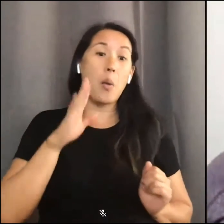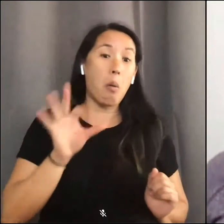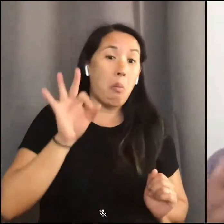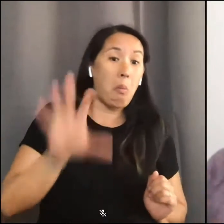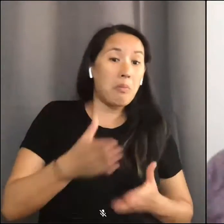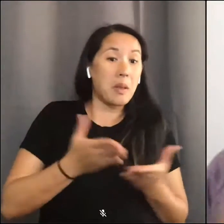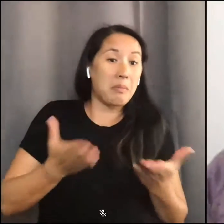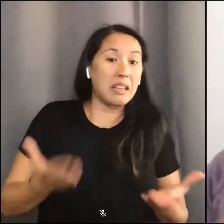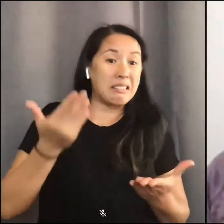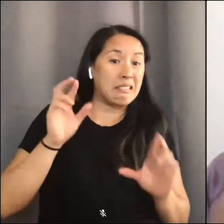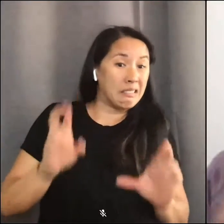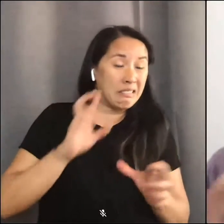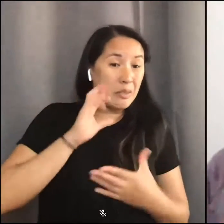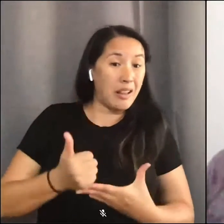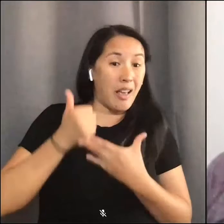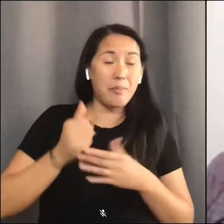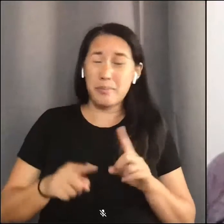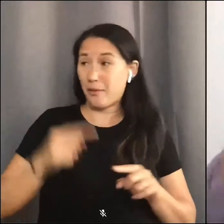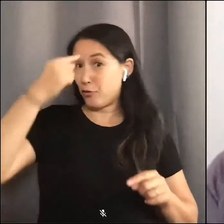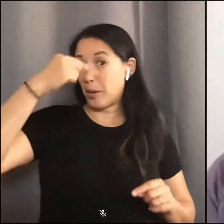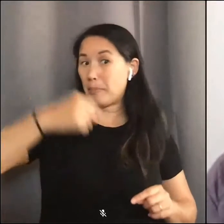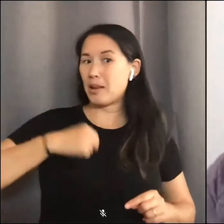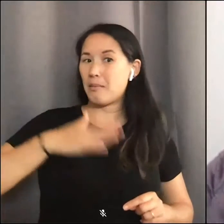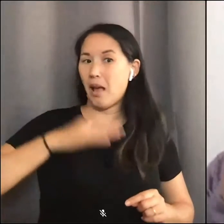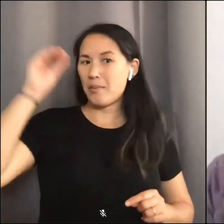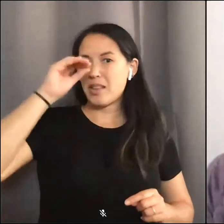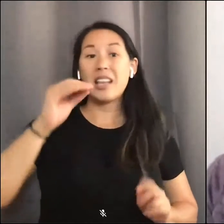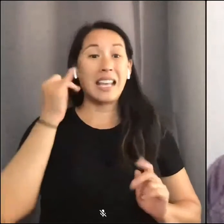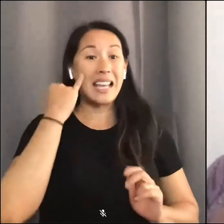but to me anyone or for anyone that says i know what's going to happen this is what you need to do